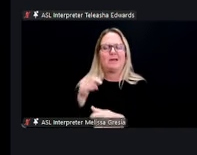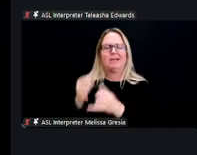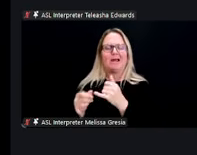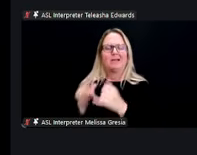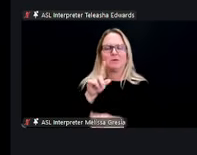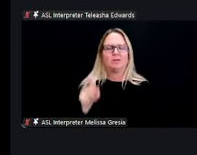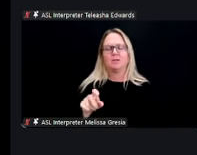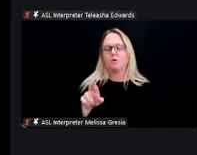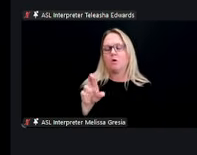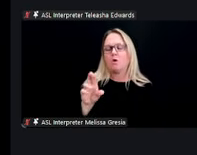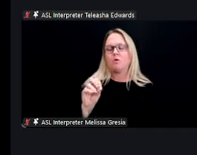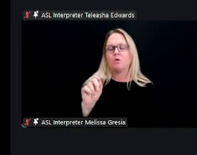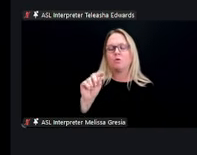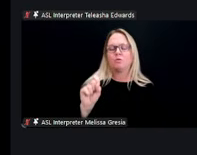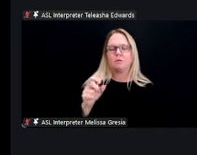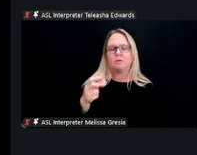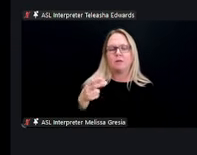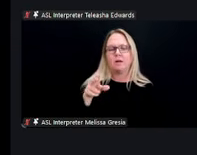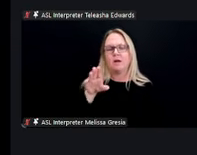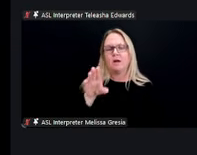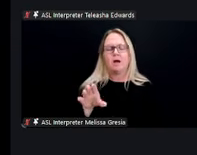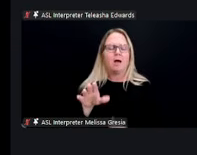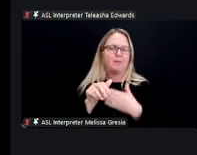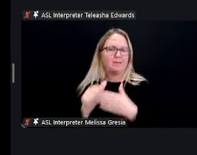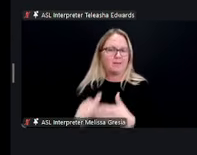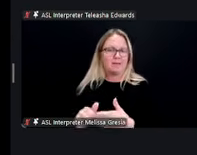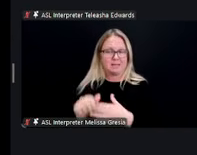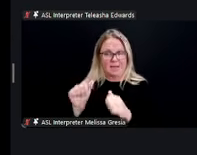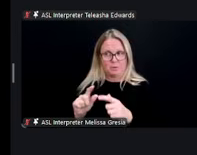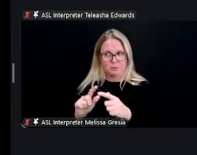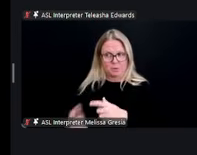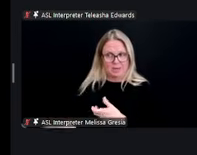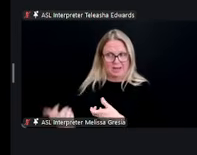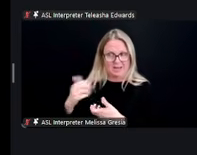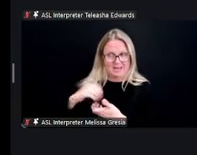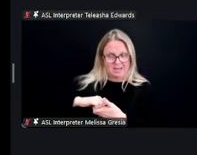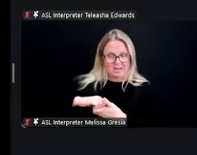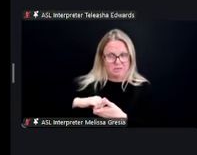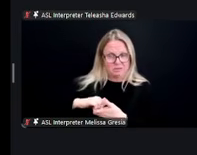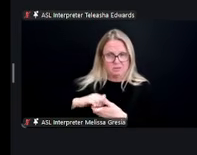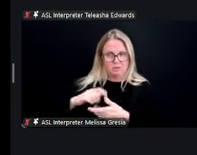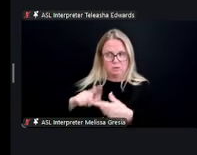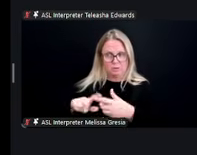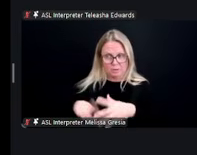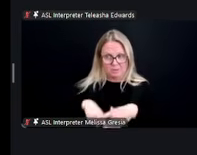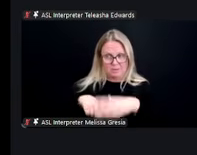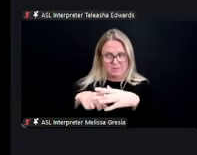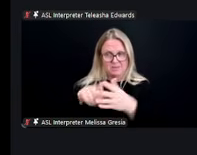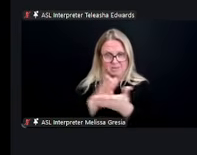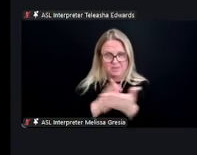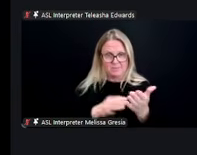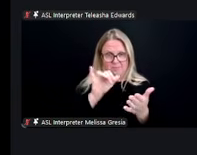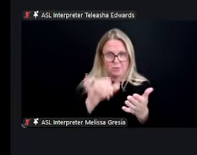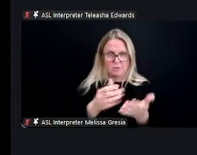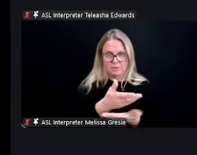hubs lead able to engage partnerships to implement some of these capabilities?